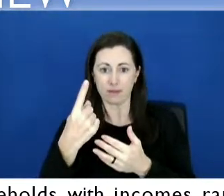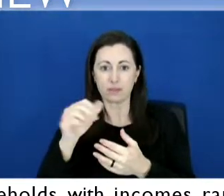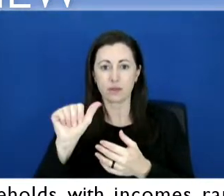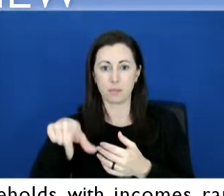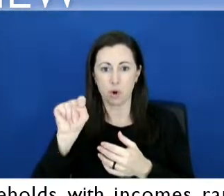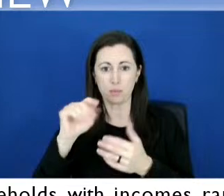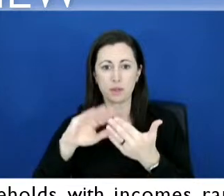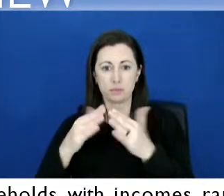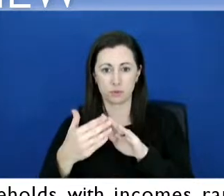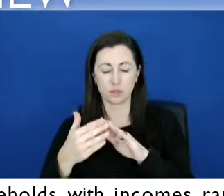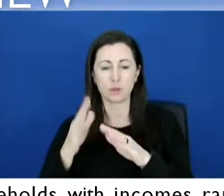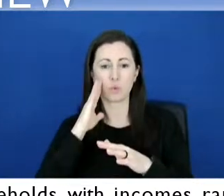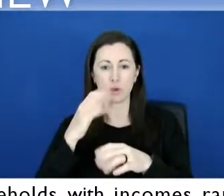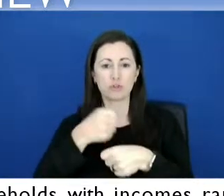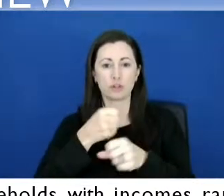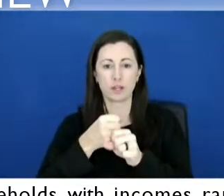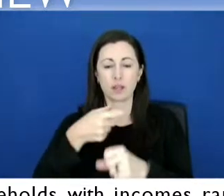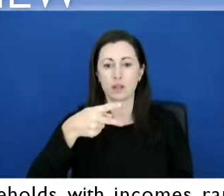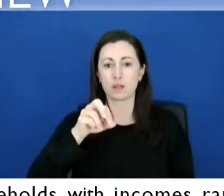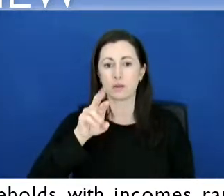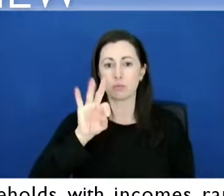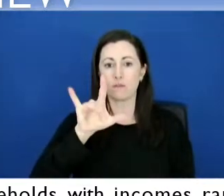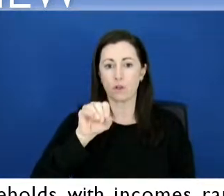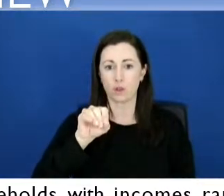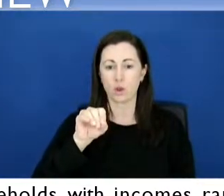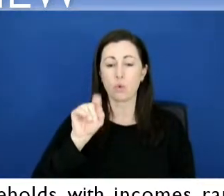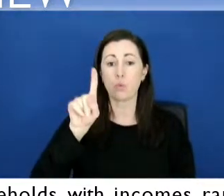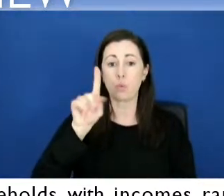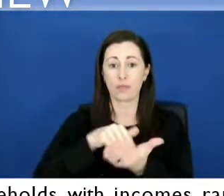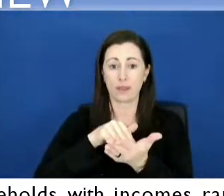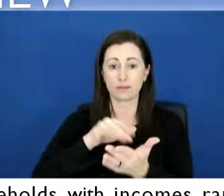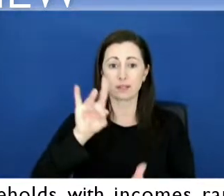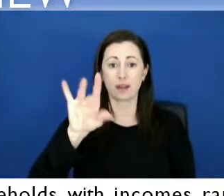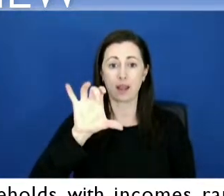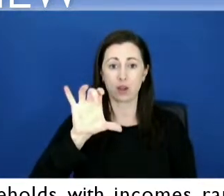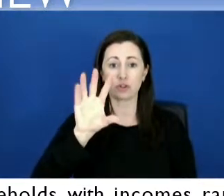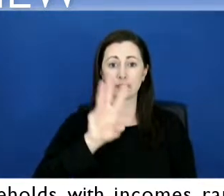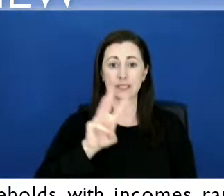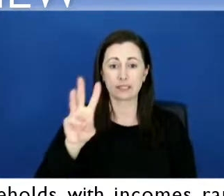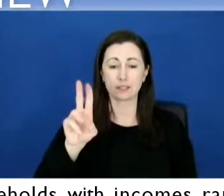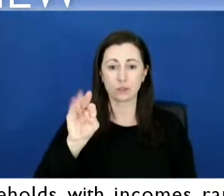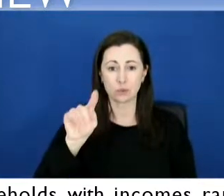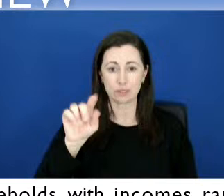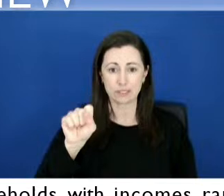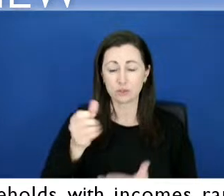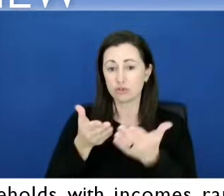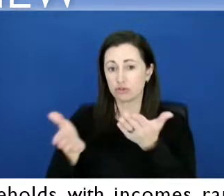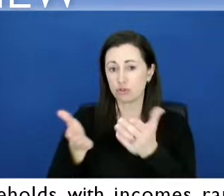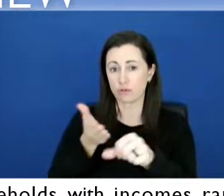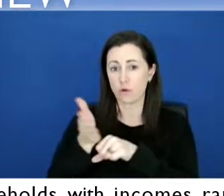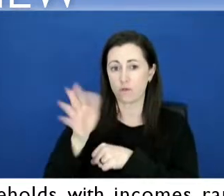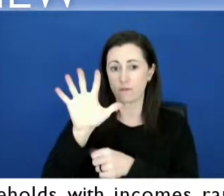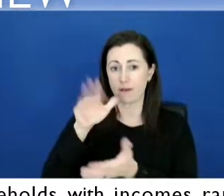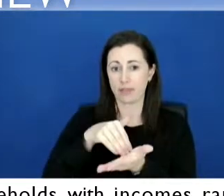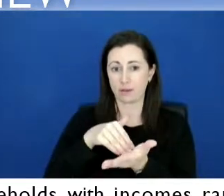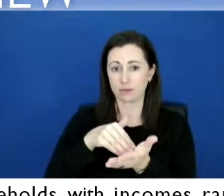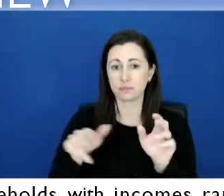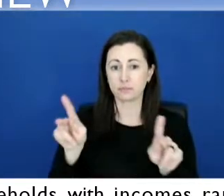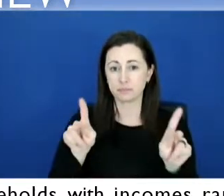ACQUIRE ITS 11TH APARTMENT